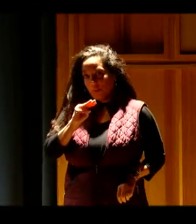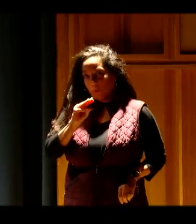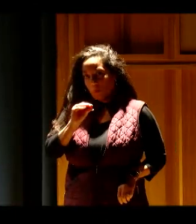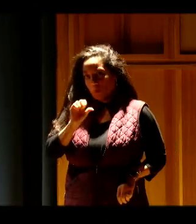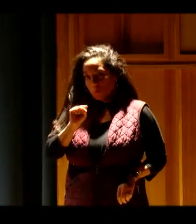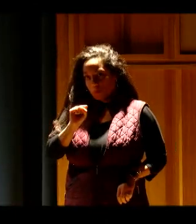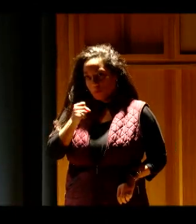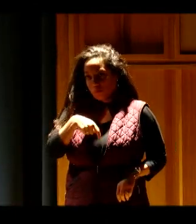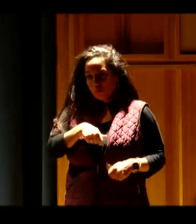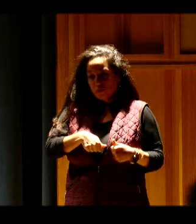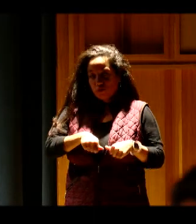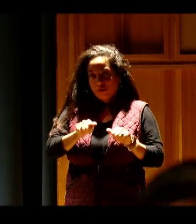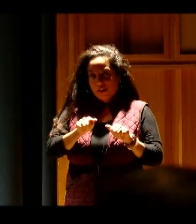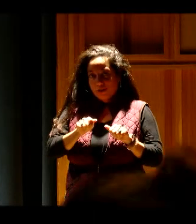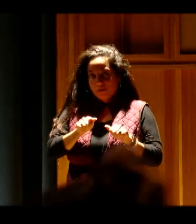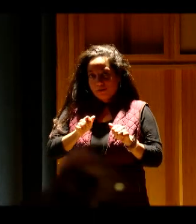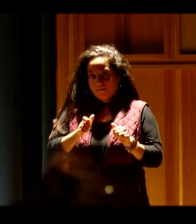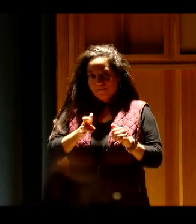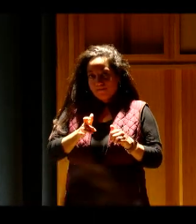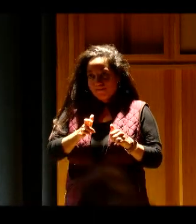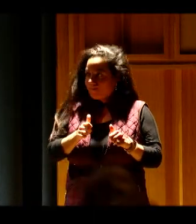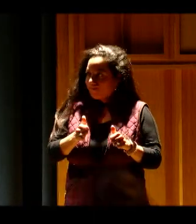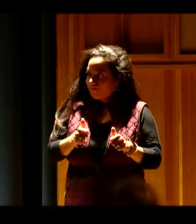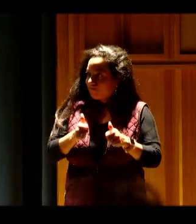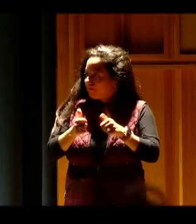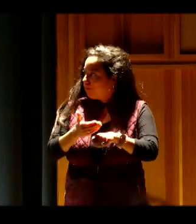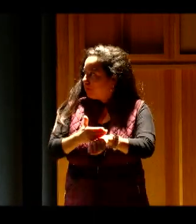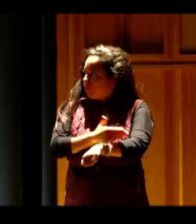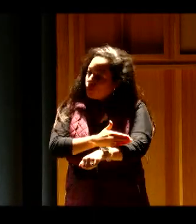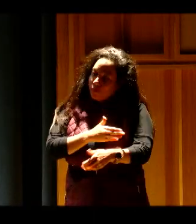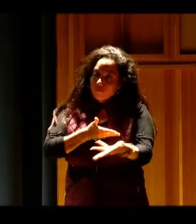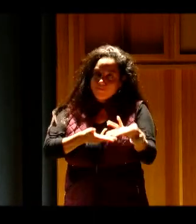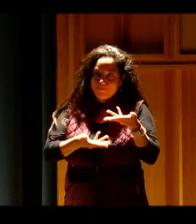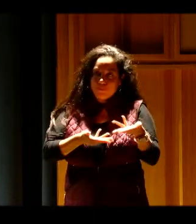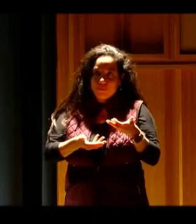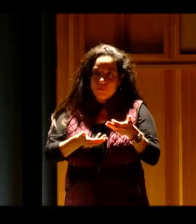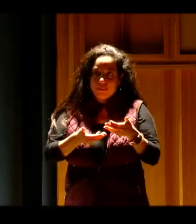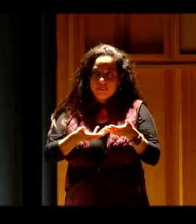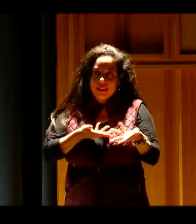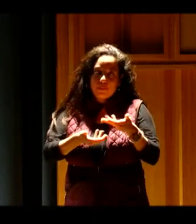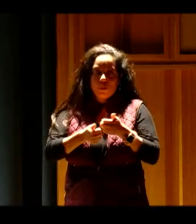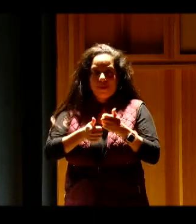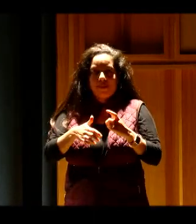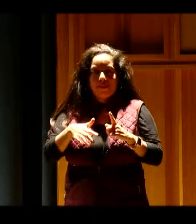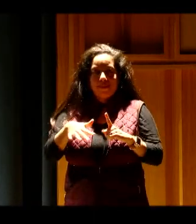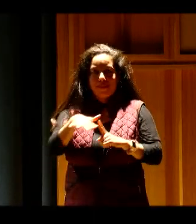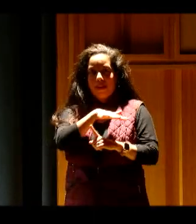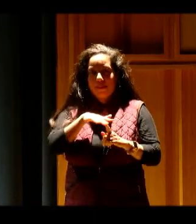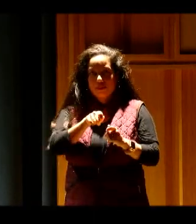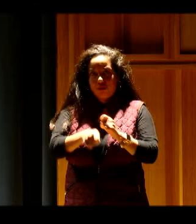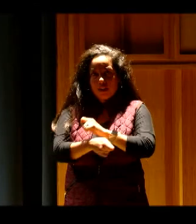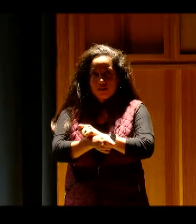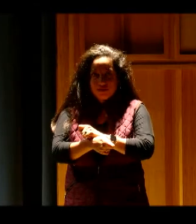trying to up our game about engagement with climate change and we quickly realized that